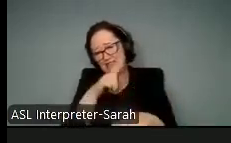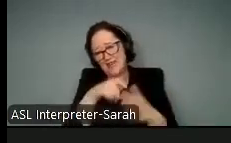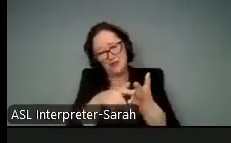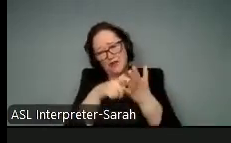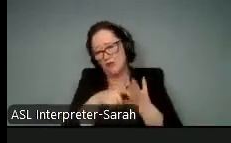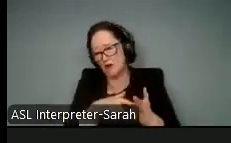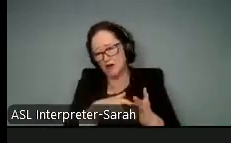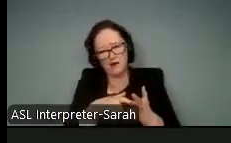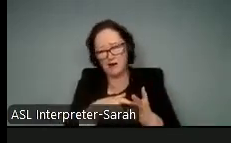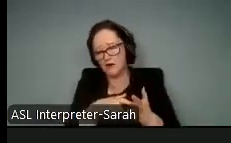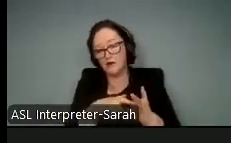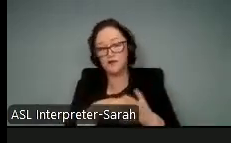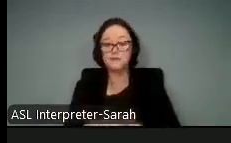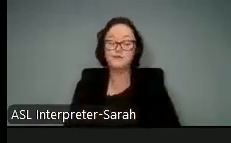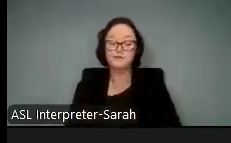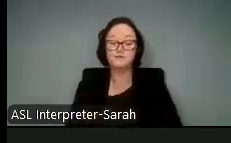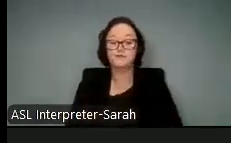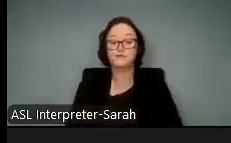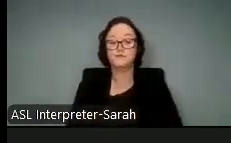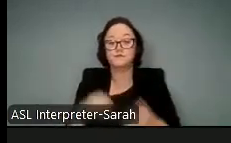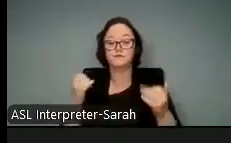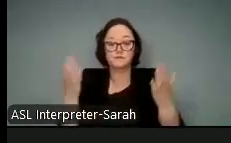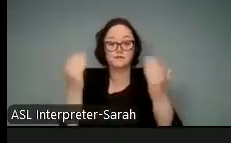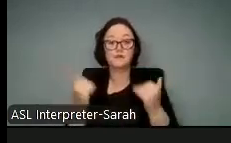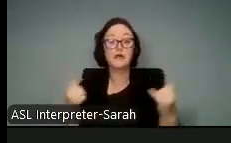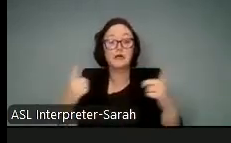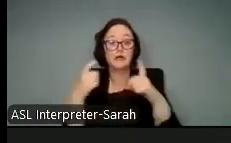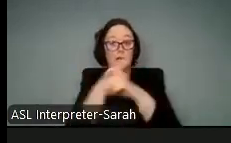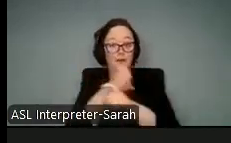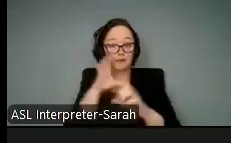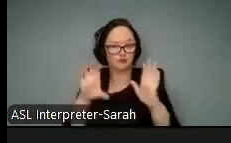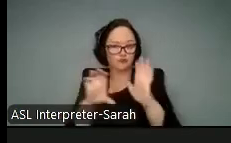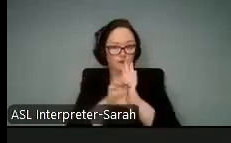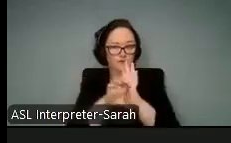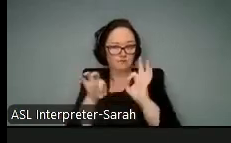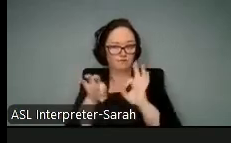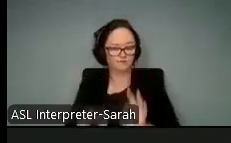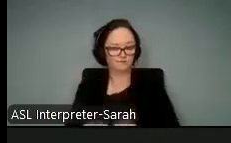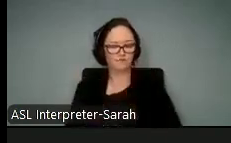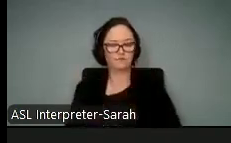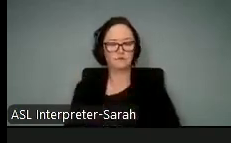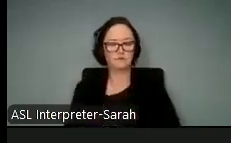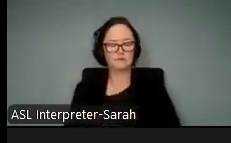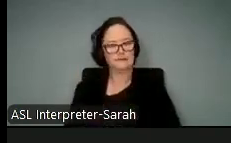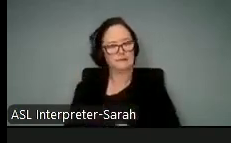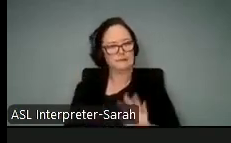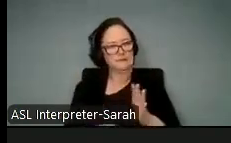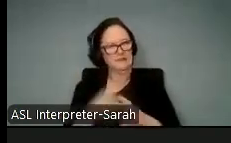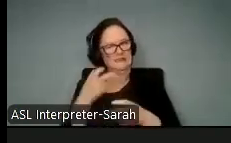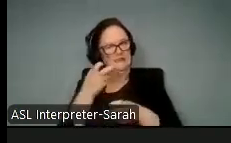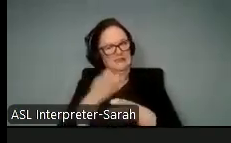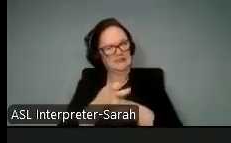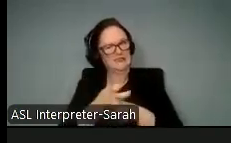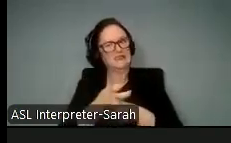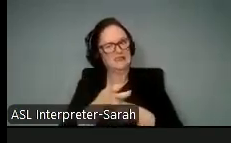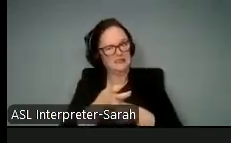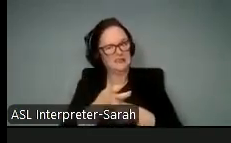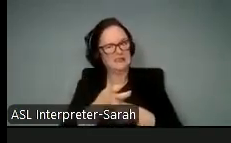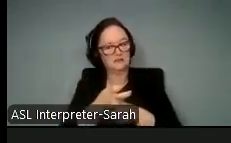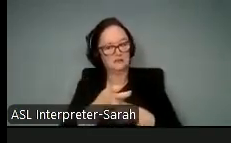Now we get on to describing complex graphics. And this is where it gets a little tricky because if you have a graphic of text,